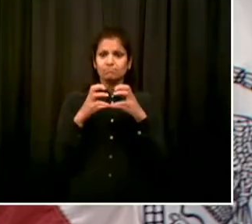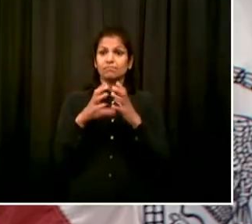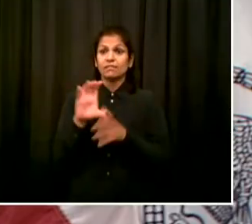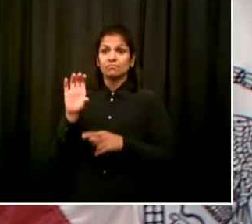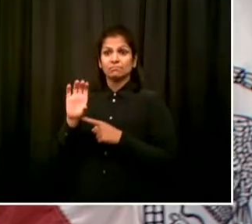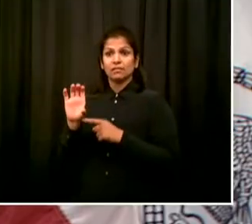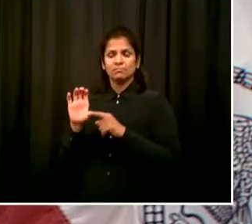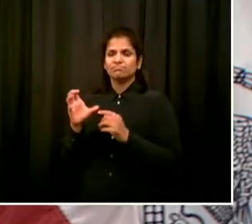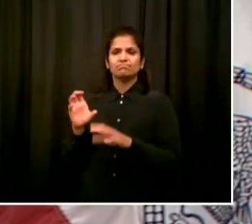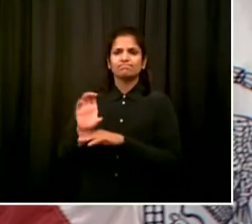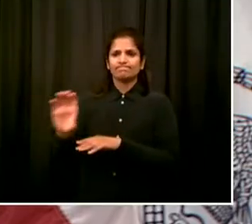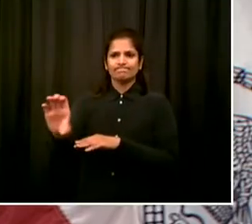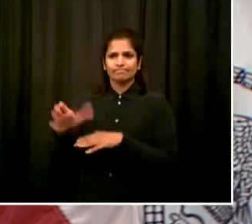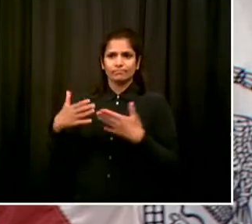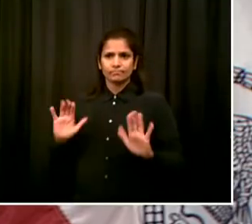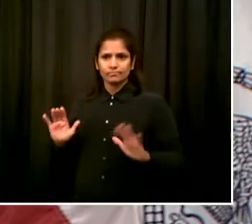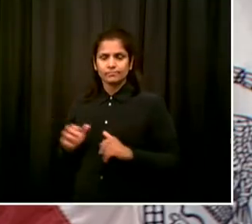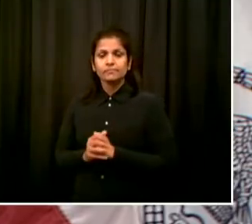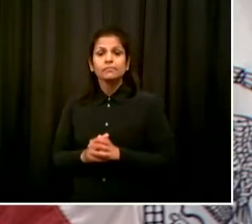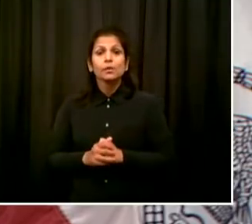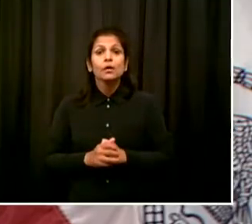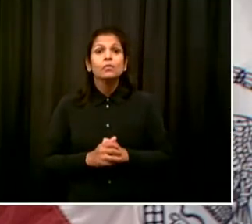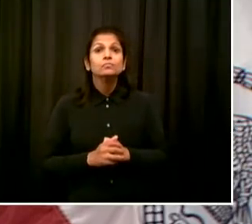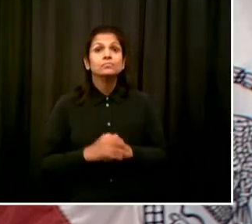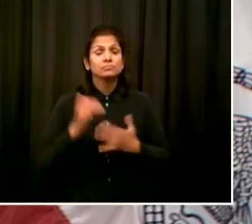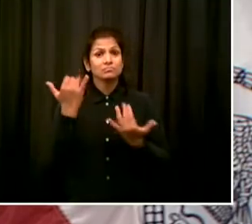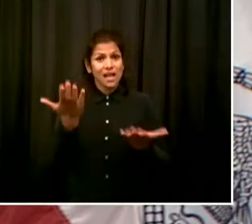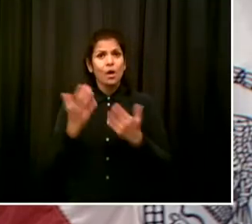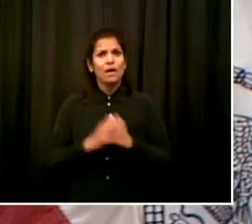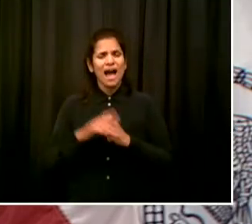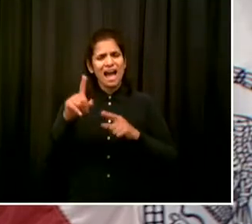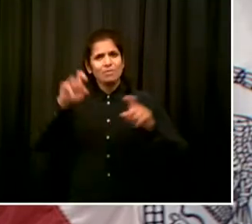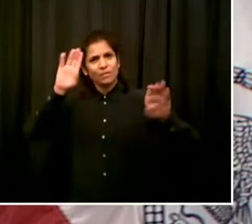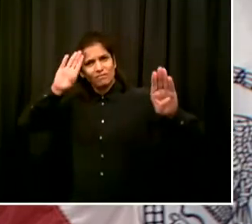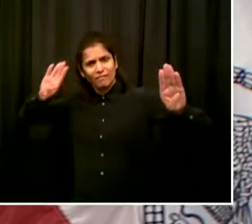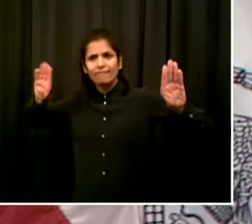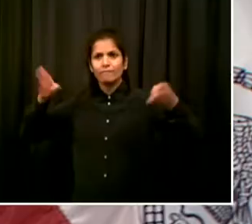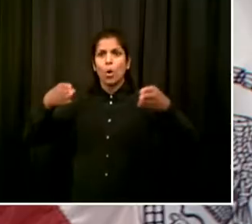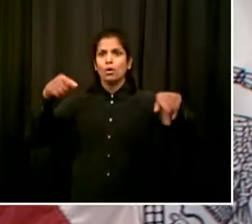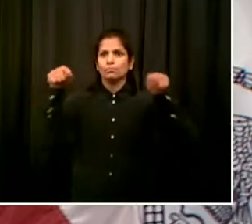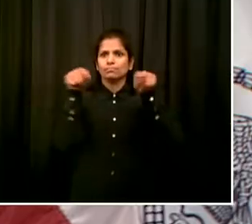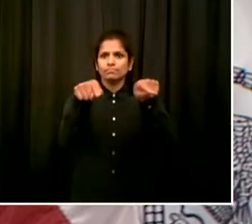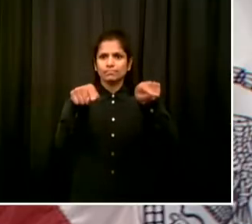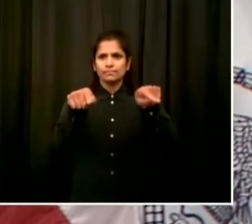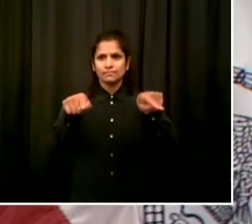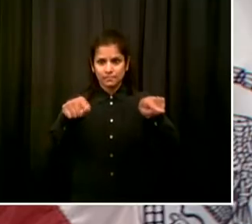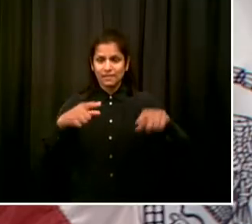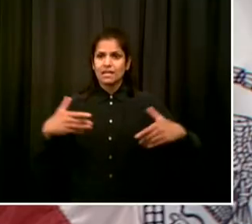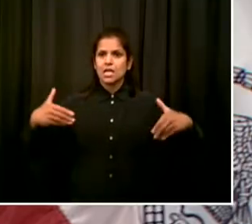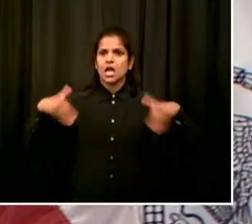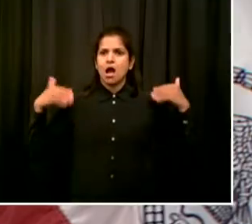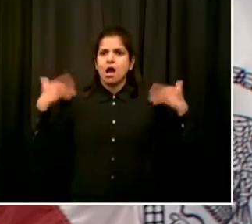ON THAT IN THE COMING AYDS. THAT IS ESSENTIAL FOR